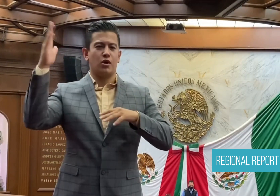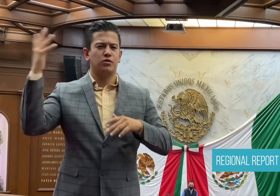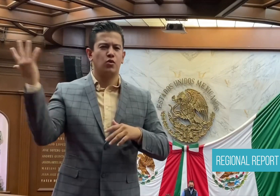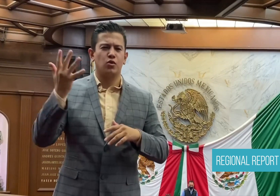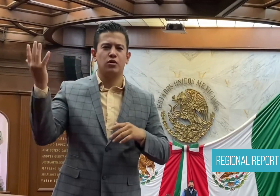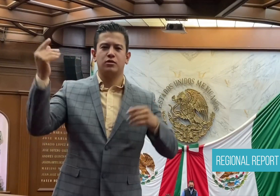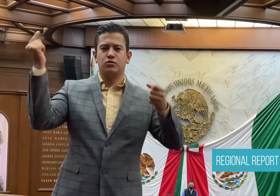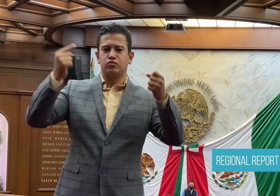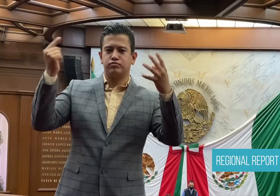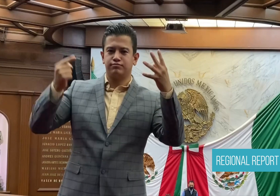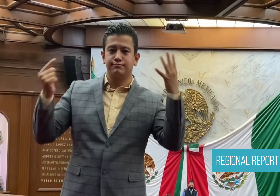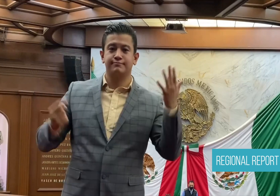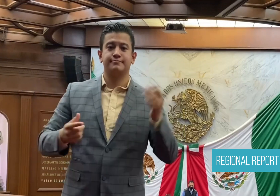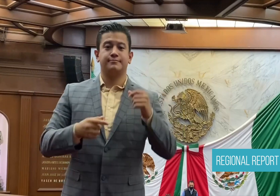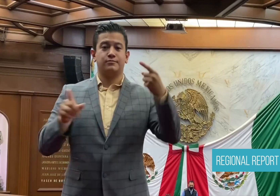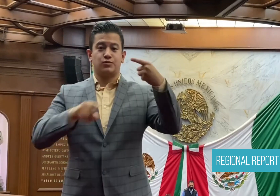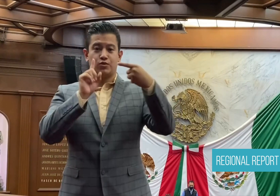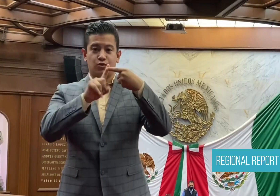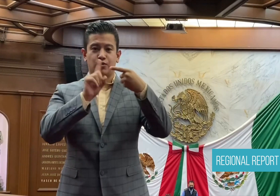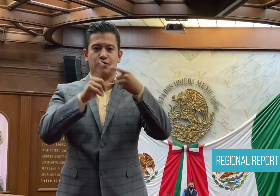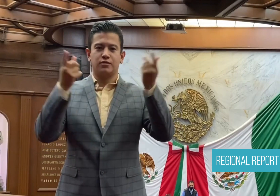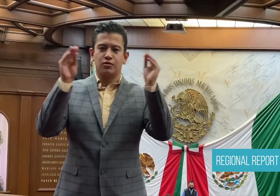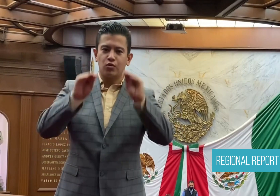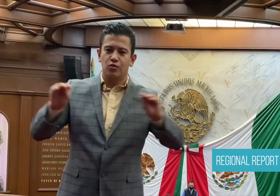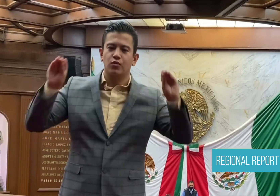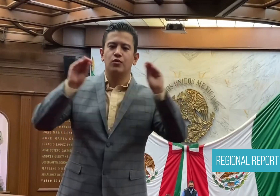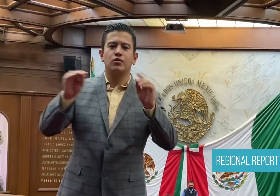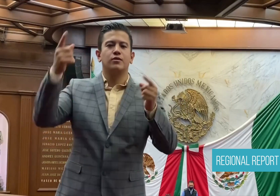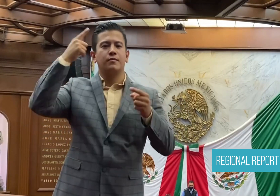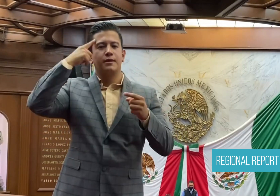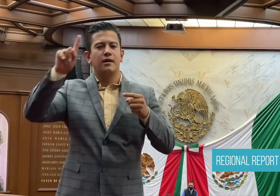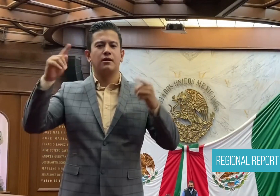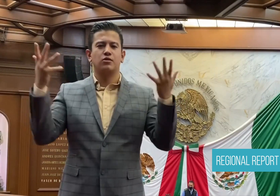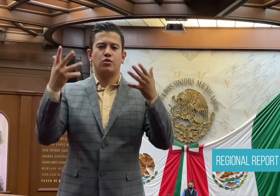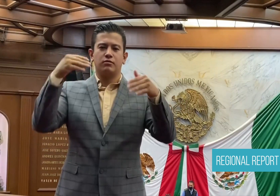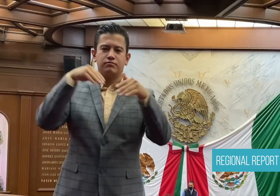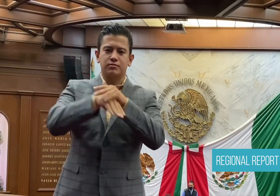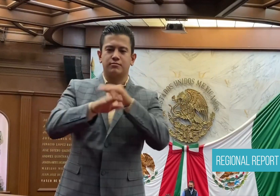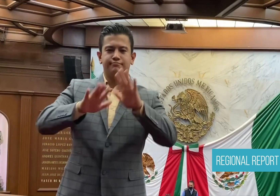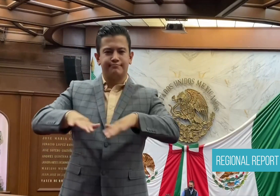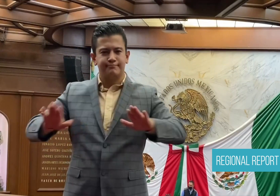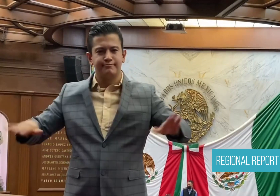can access language and Deaf culture so they can embrace